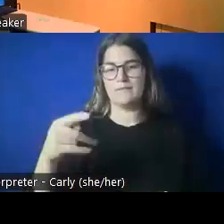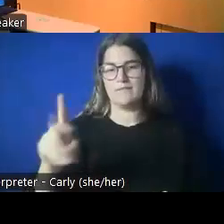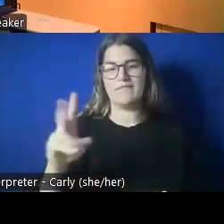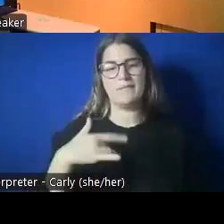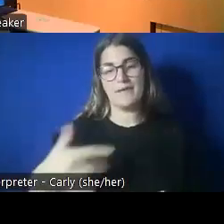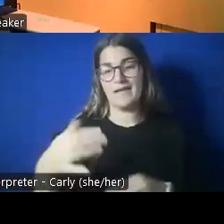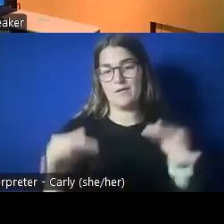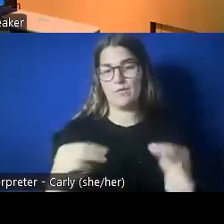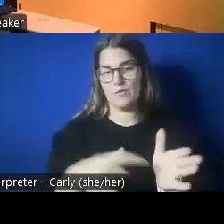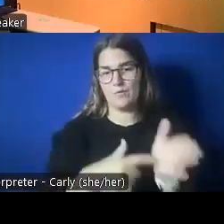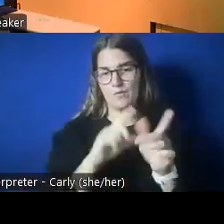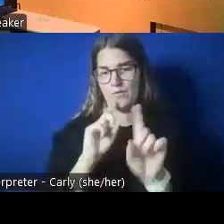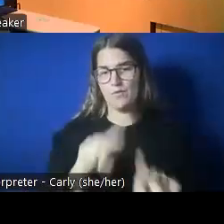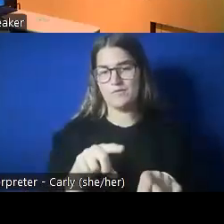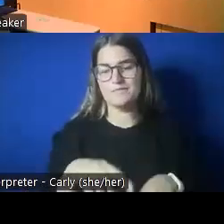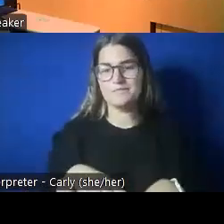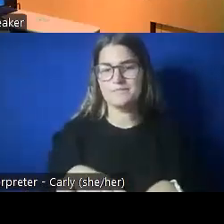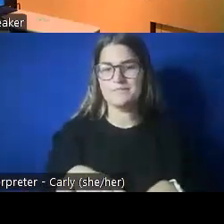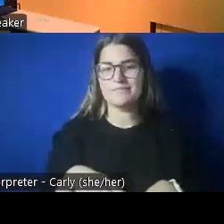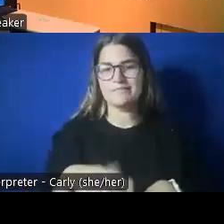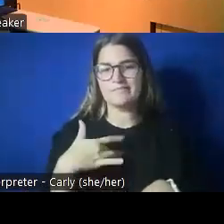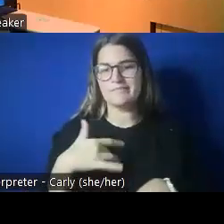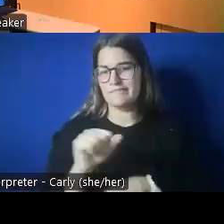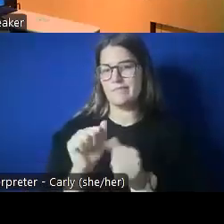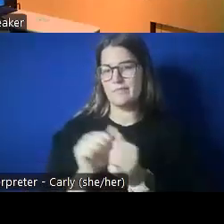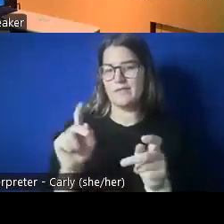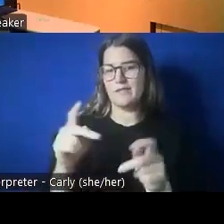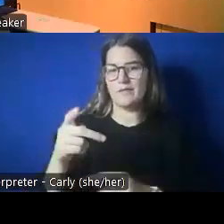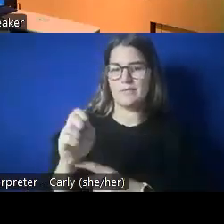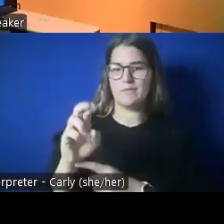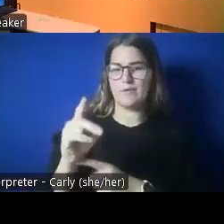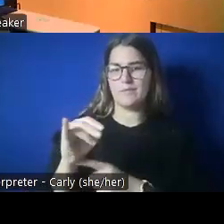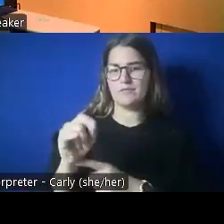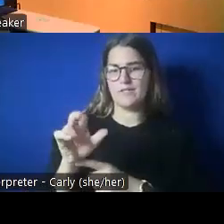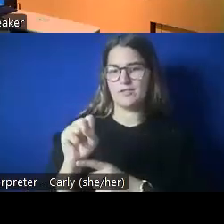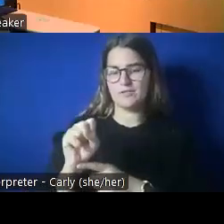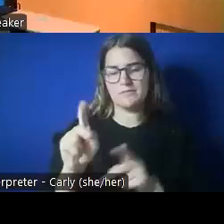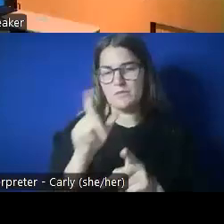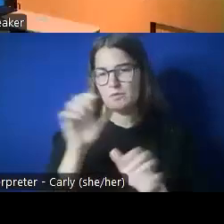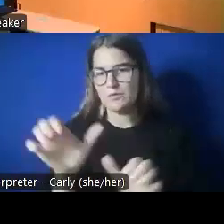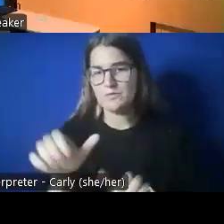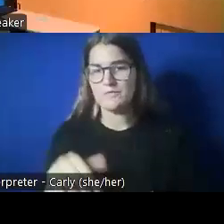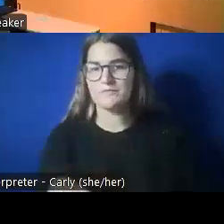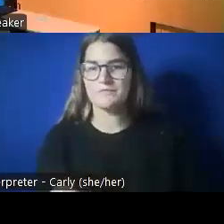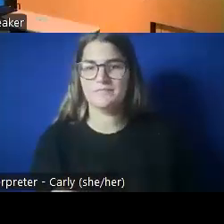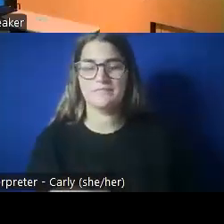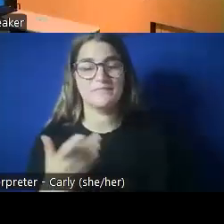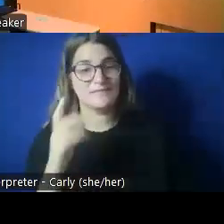they work quite frequently with them thank you sounds like that's an area yeah for someone to